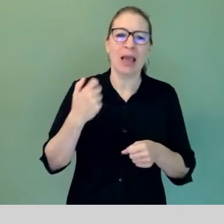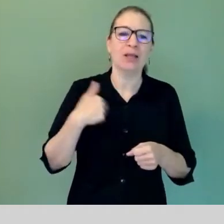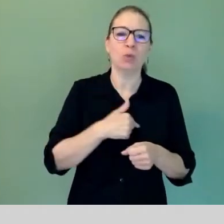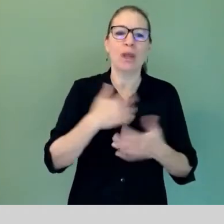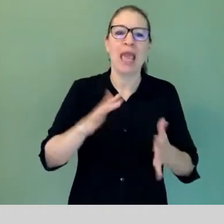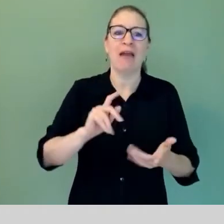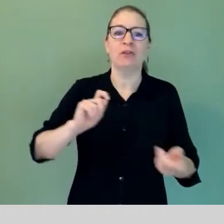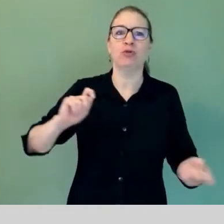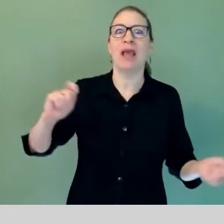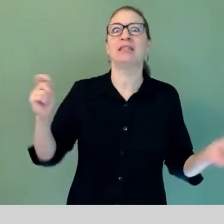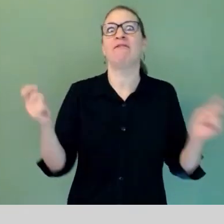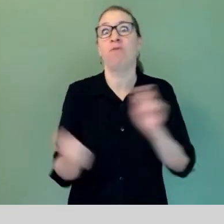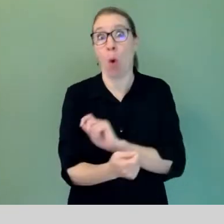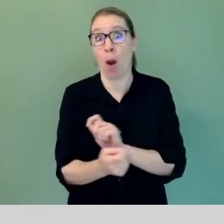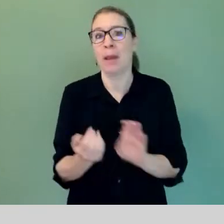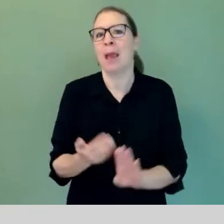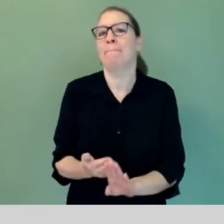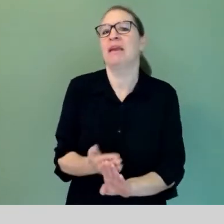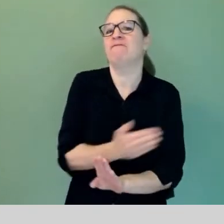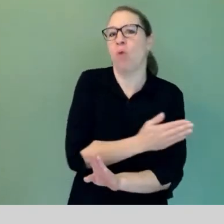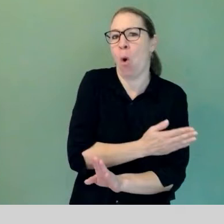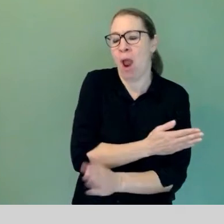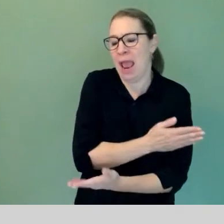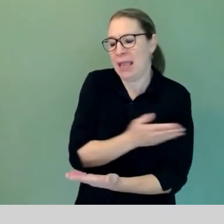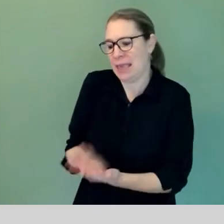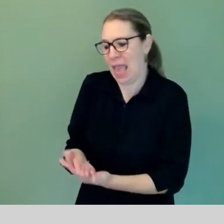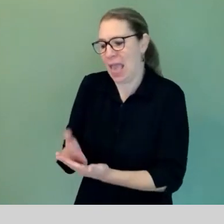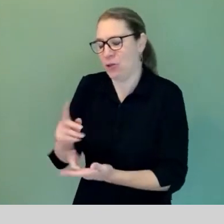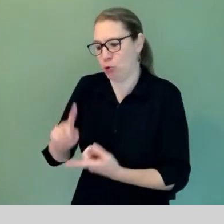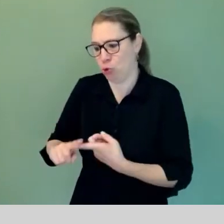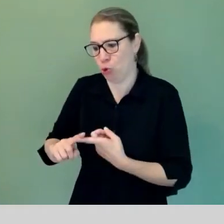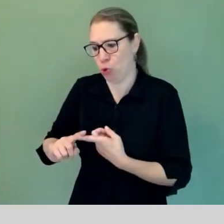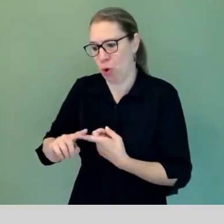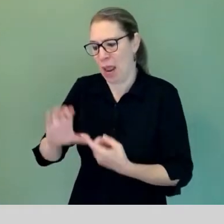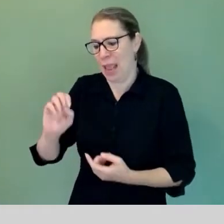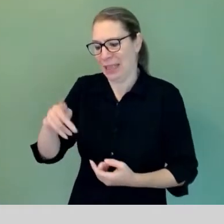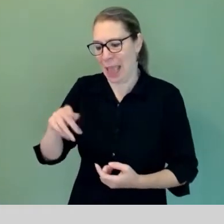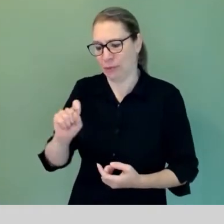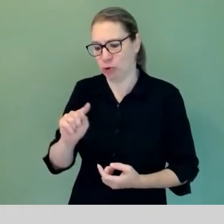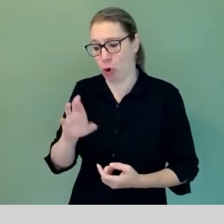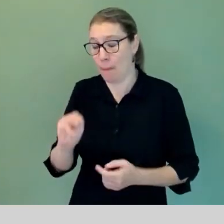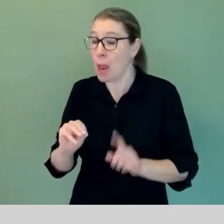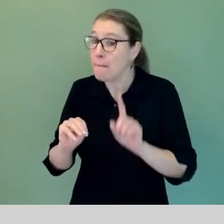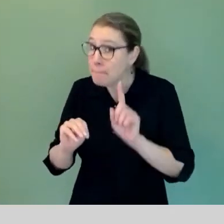Because we took an inverse Fourier transform before getting to the cepstrum,